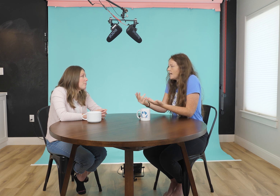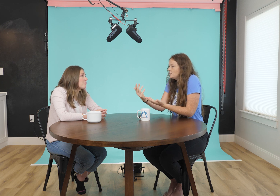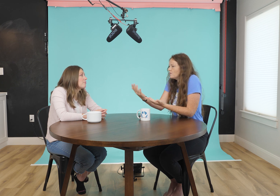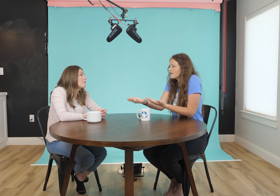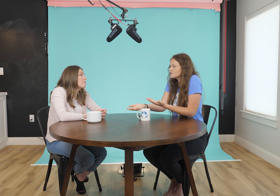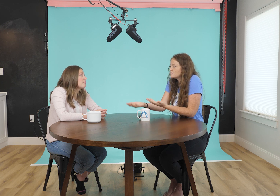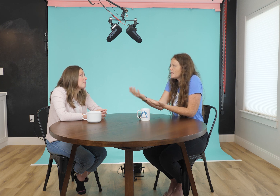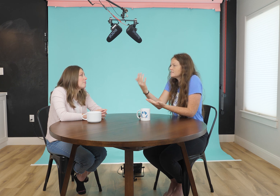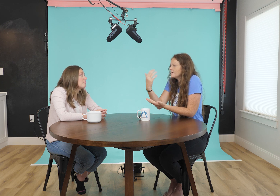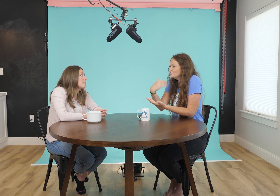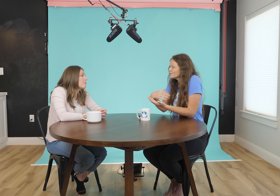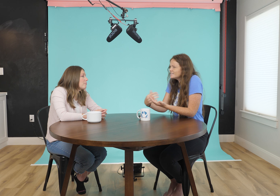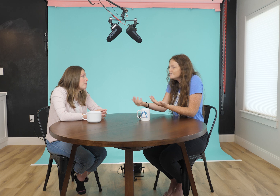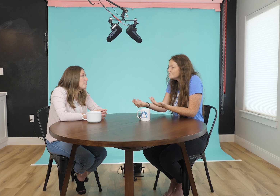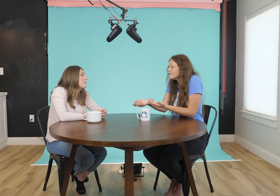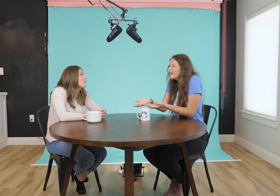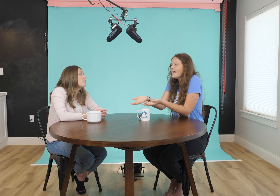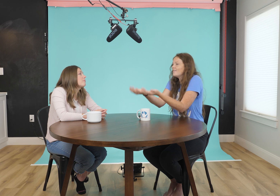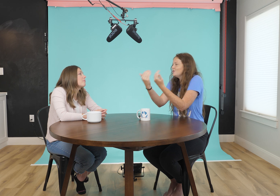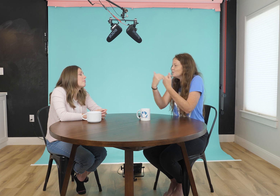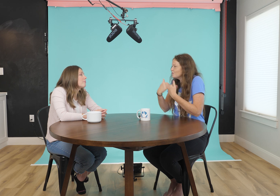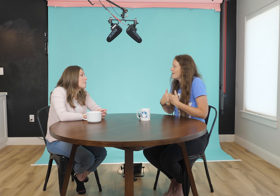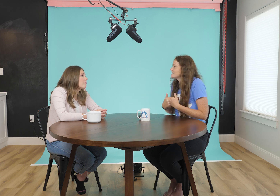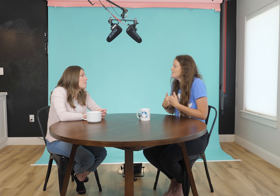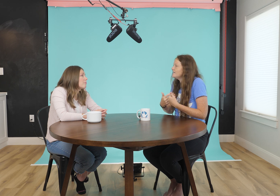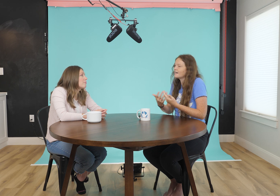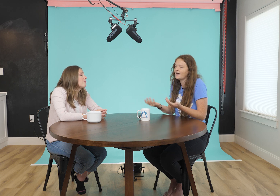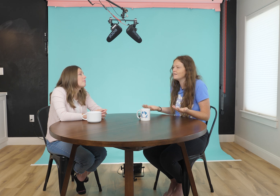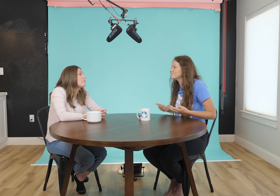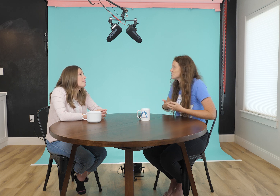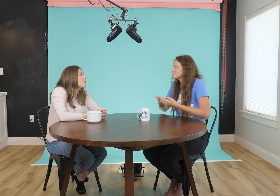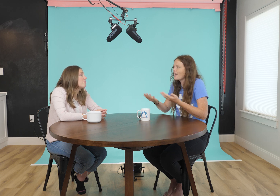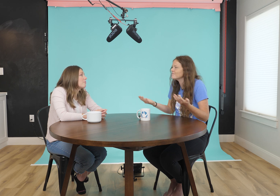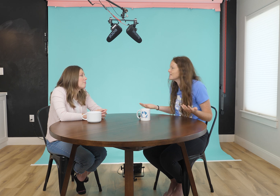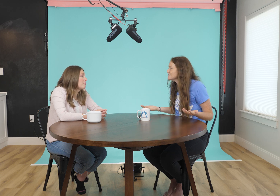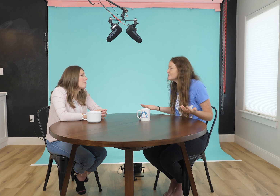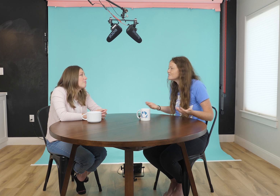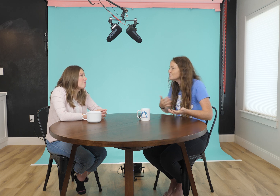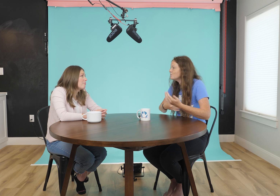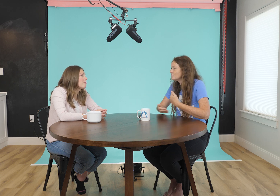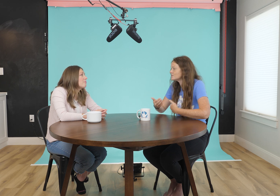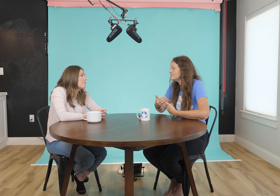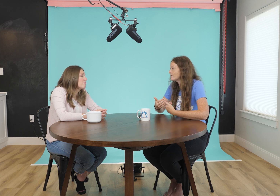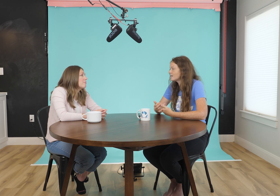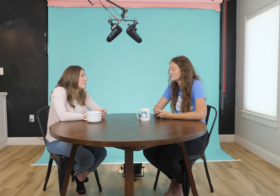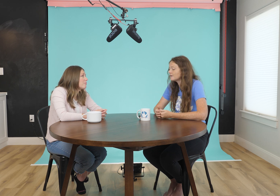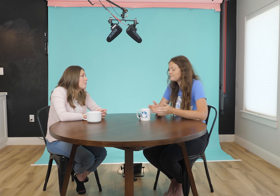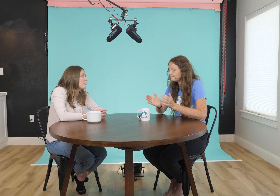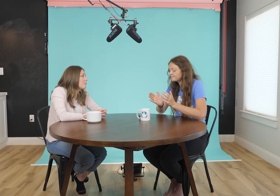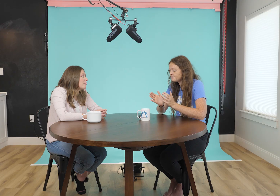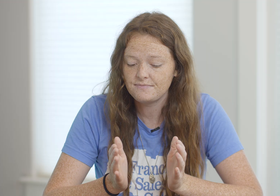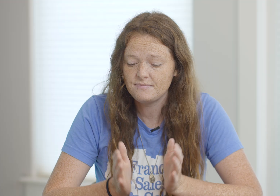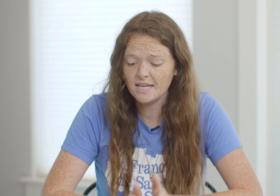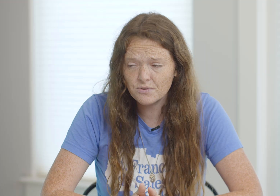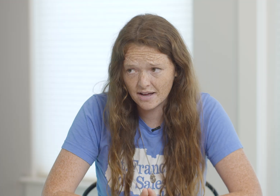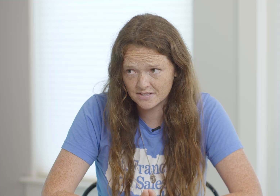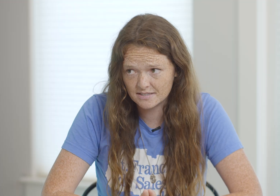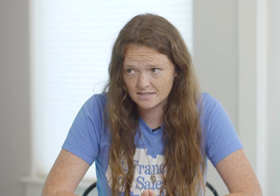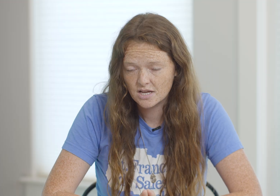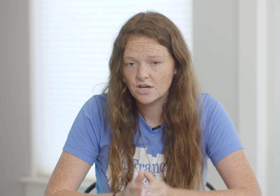and you have the space and you receive me and then you do it back to me. And I just having that space for you, we receive one another. They don't have that.